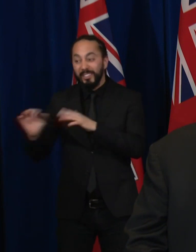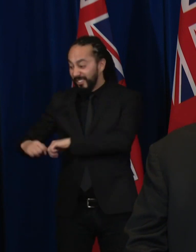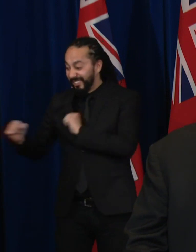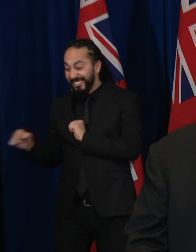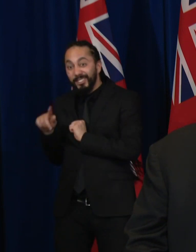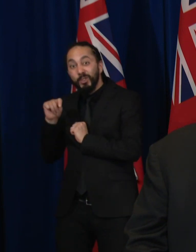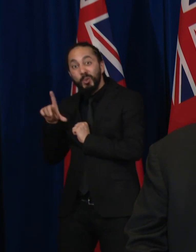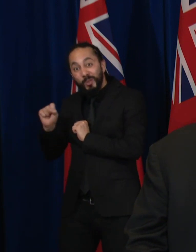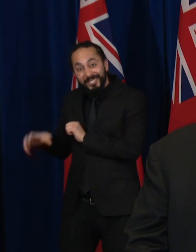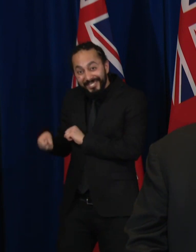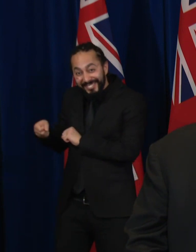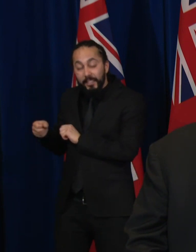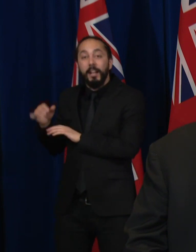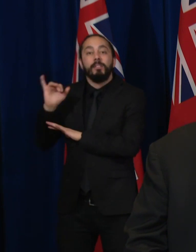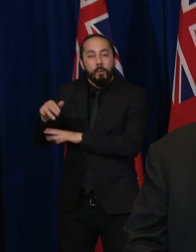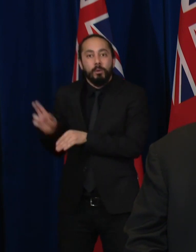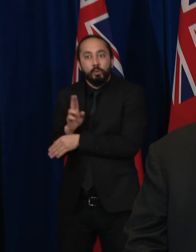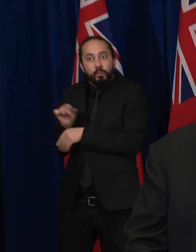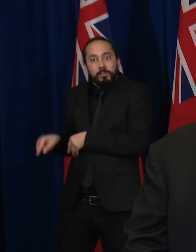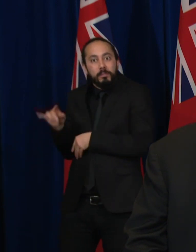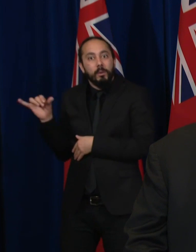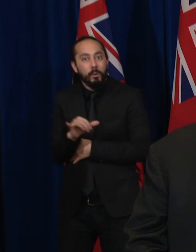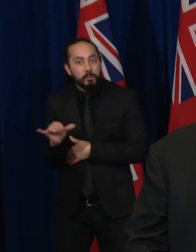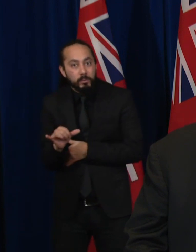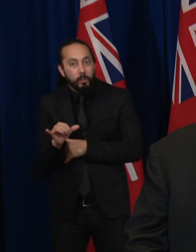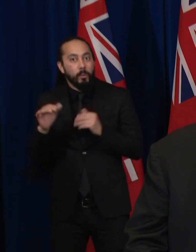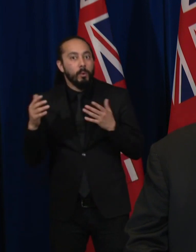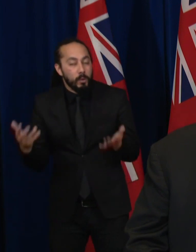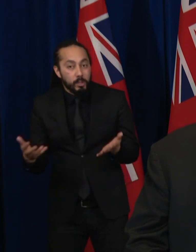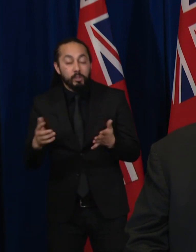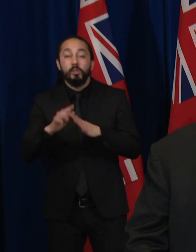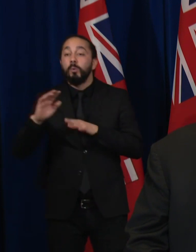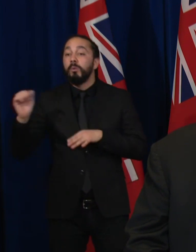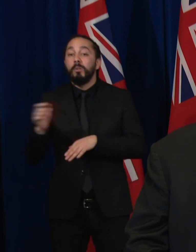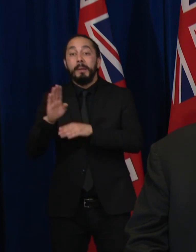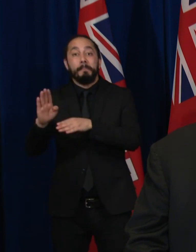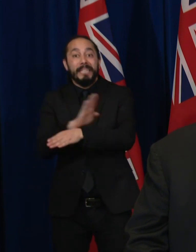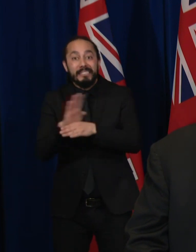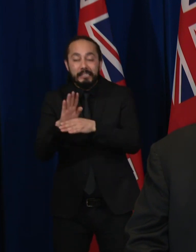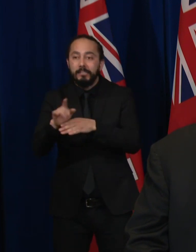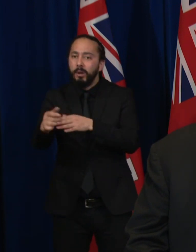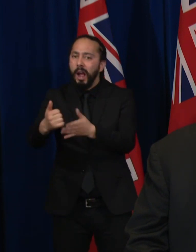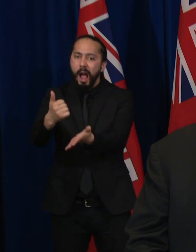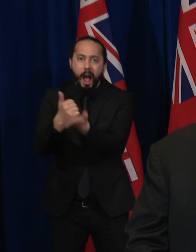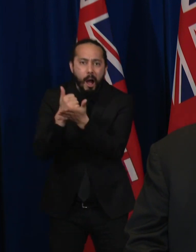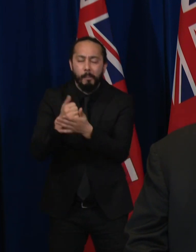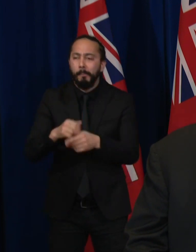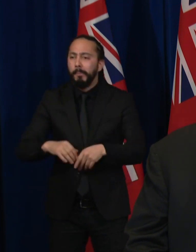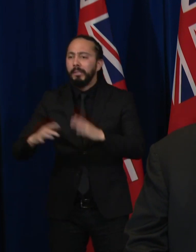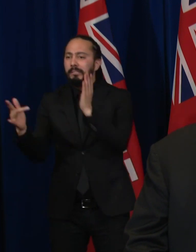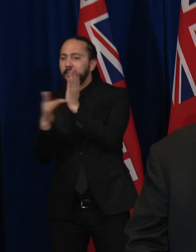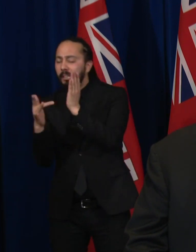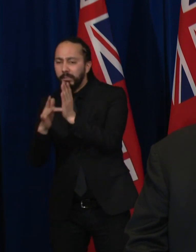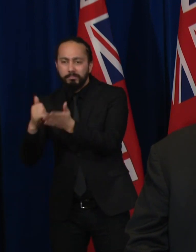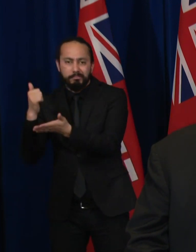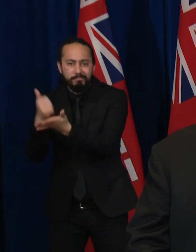sure we do exactly that. The businesses are all stepping up, helping out, and the technology